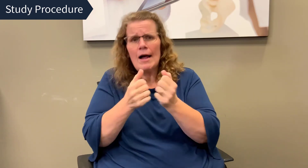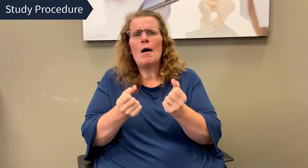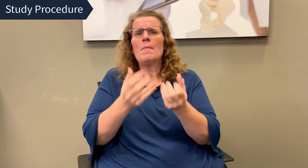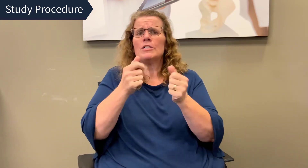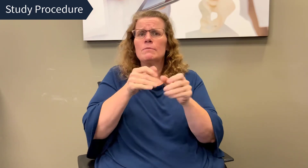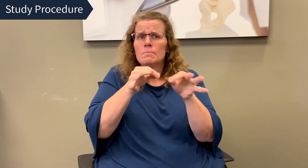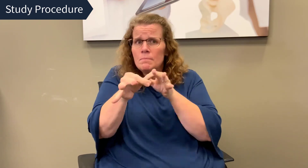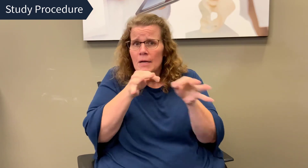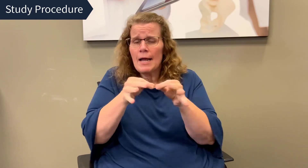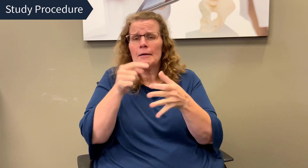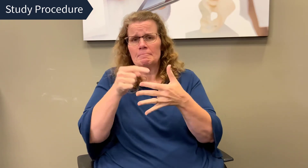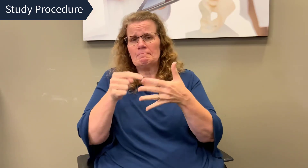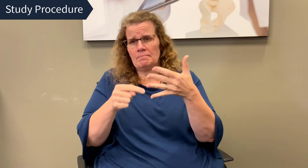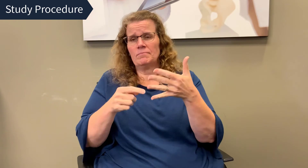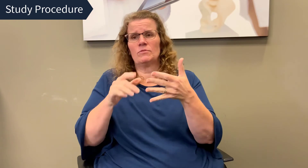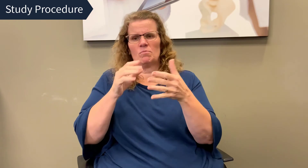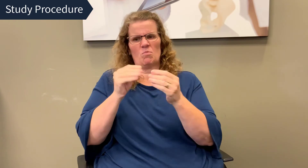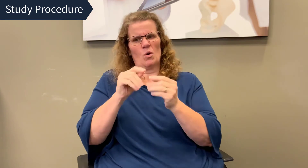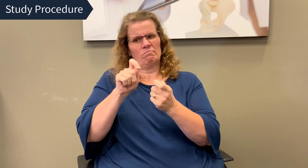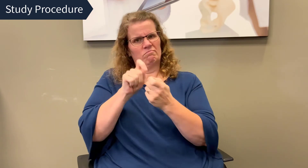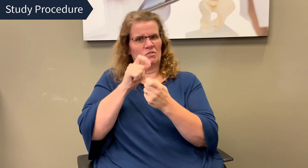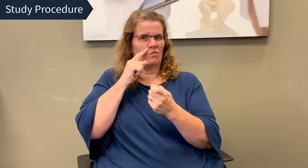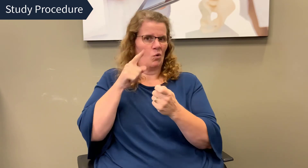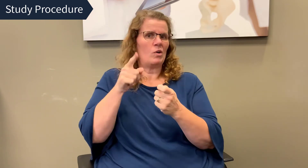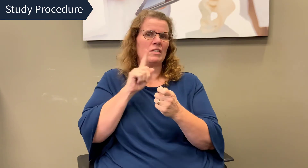request for interpreter services was initially denied.